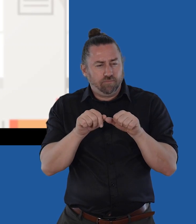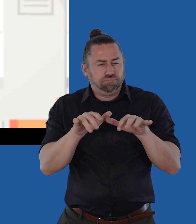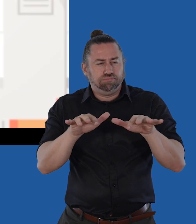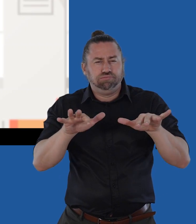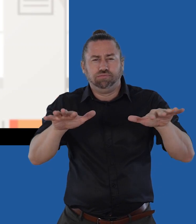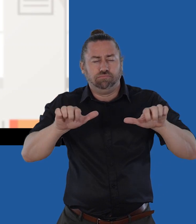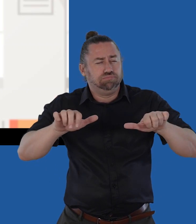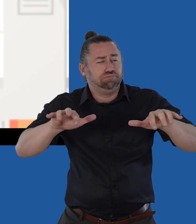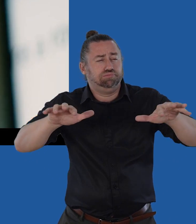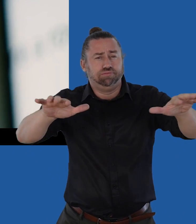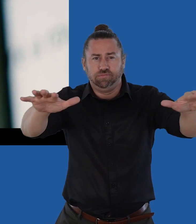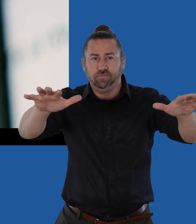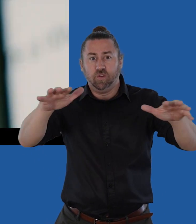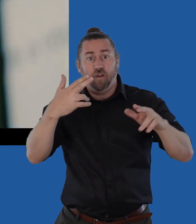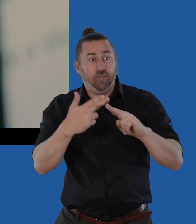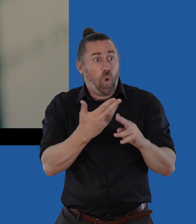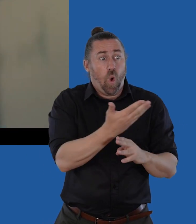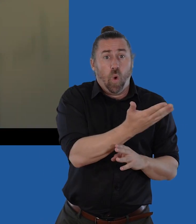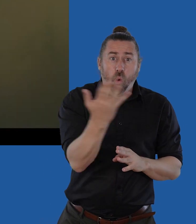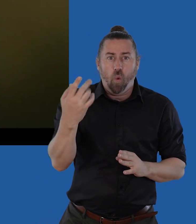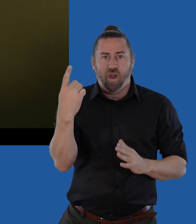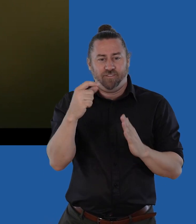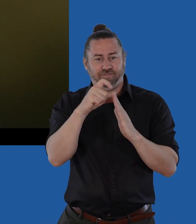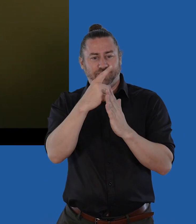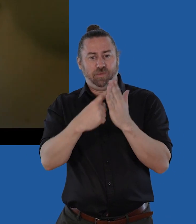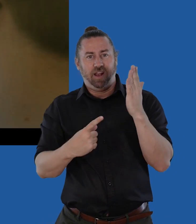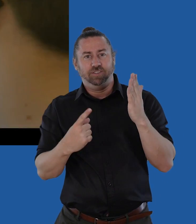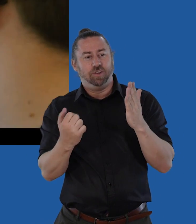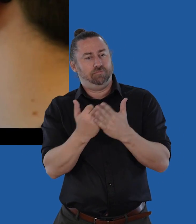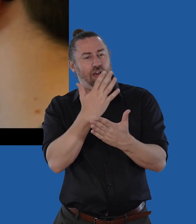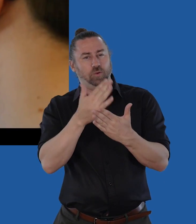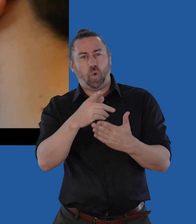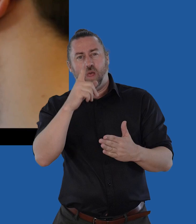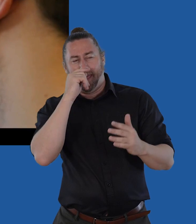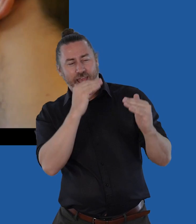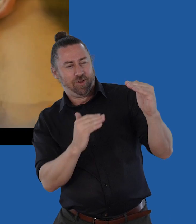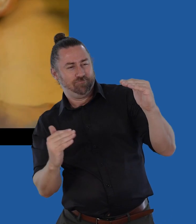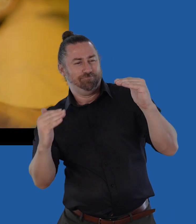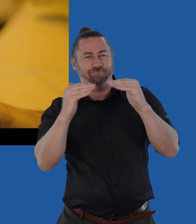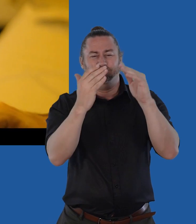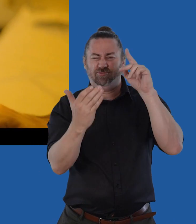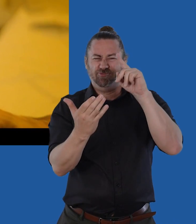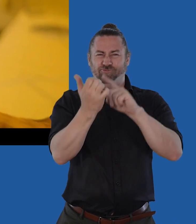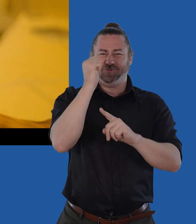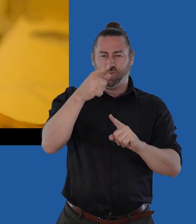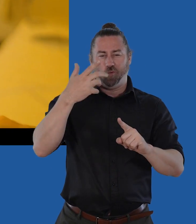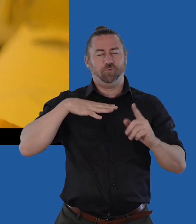disabilities to achieve their full potential with free, built-in solutions that are easy to discover, learn, and use.